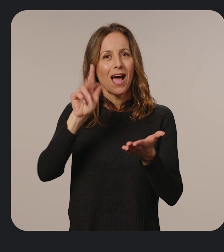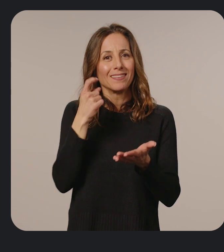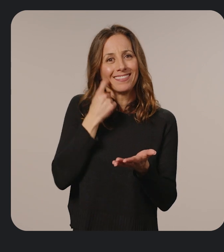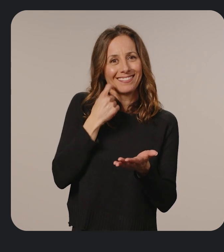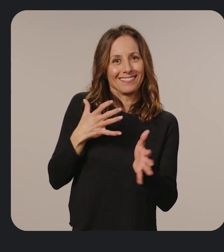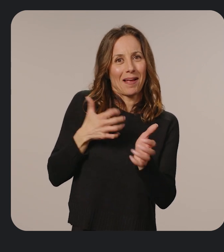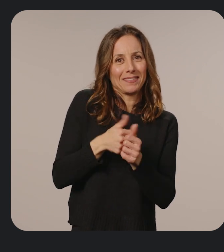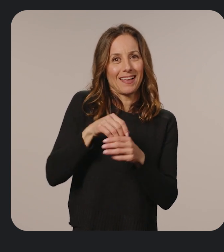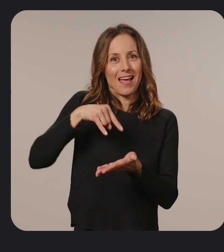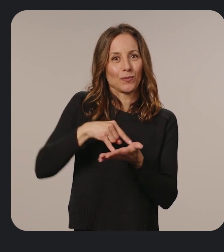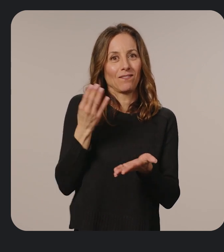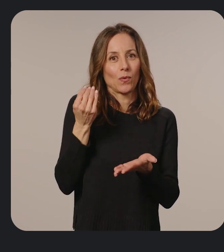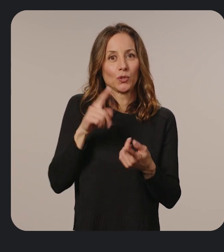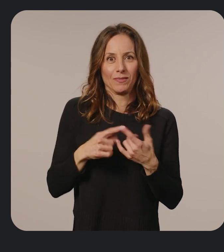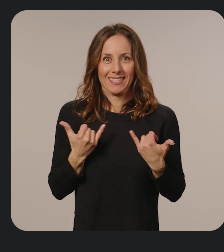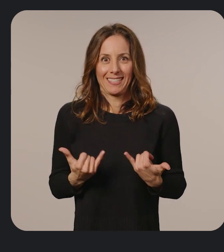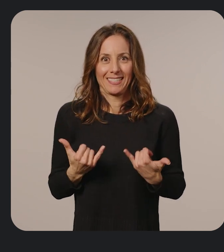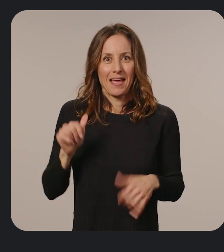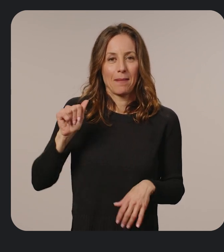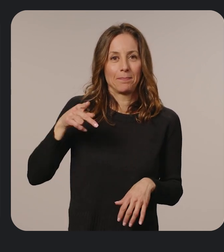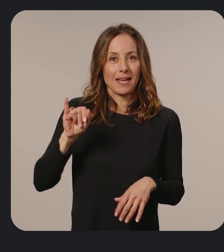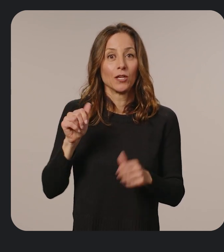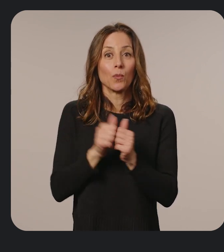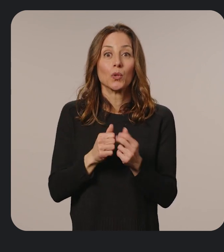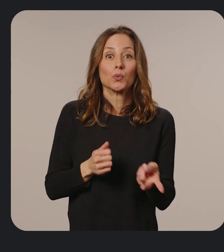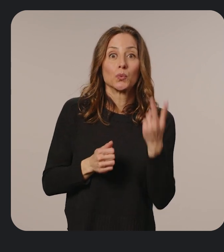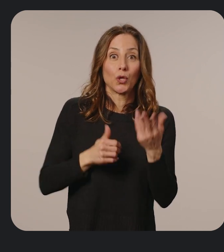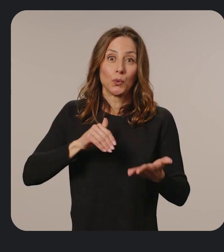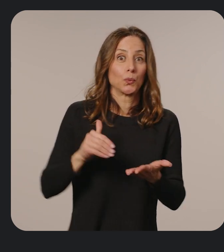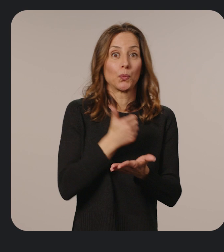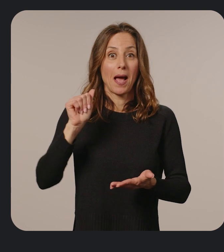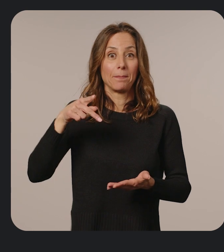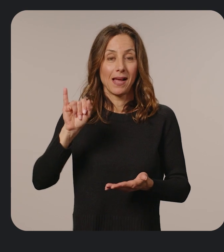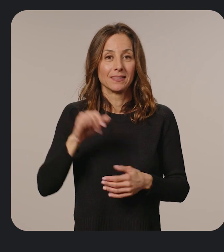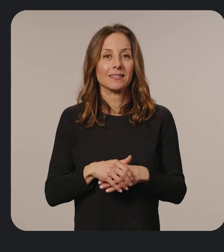Check out the latest updates in Android 14 to the existing APIs, along with two brand